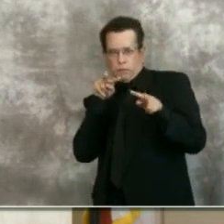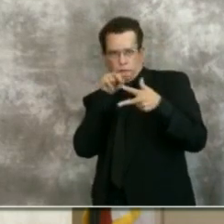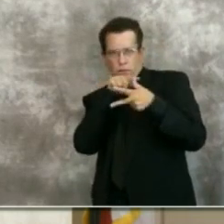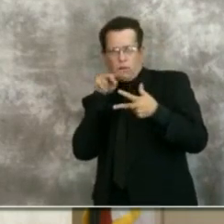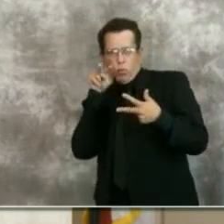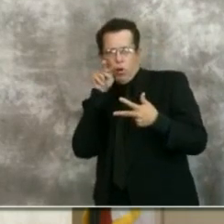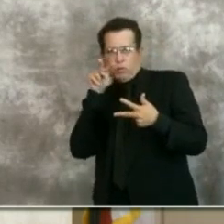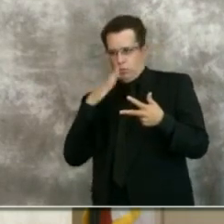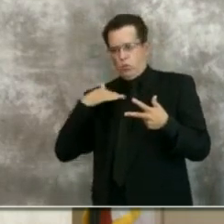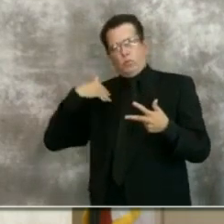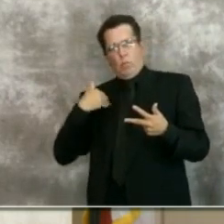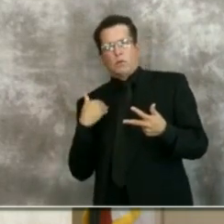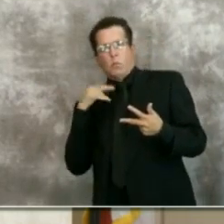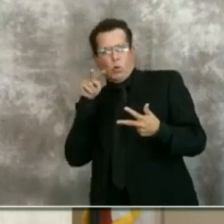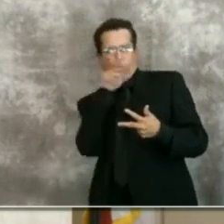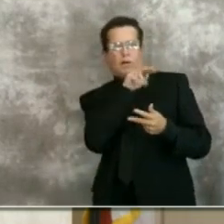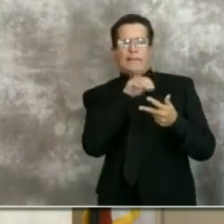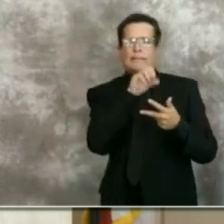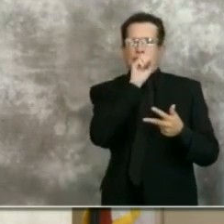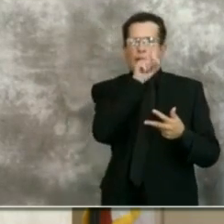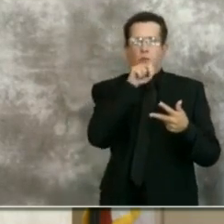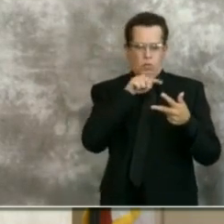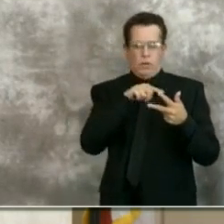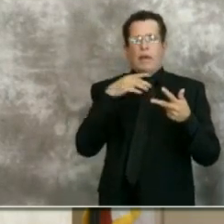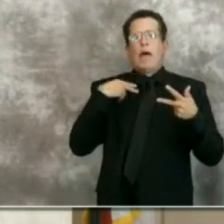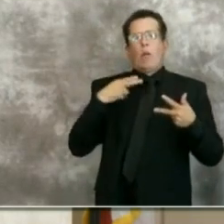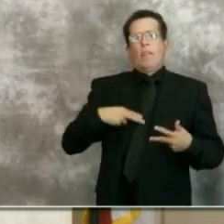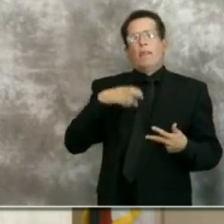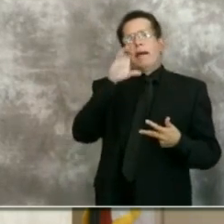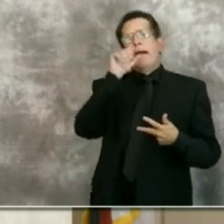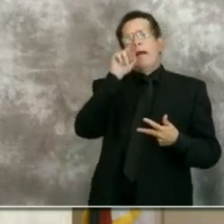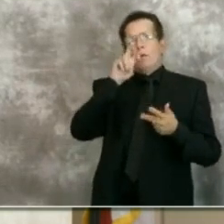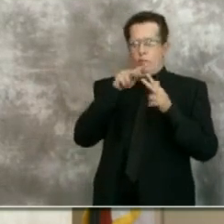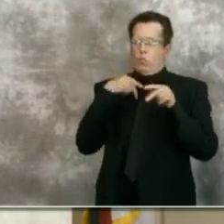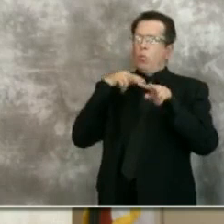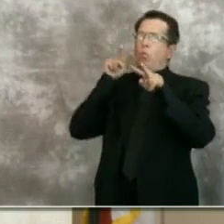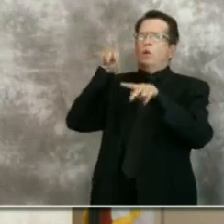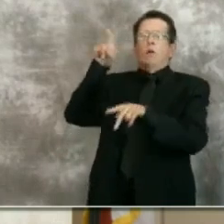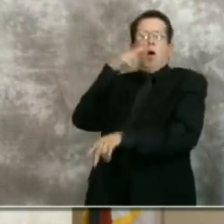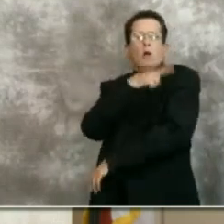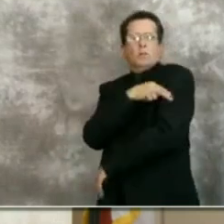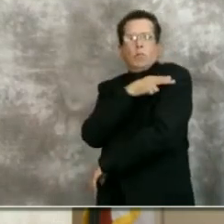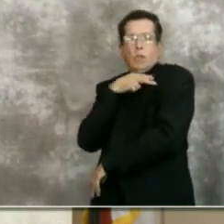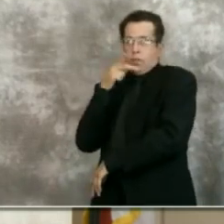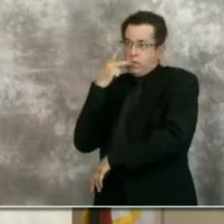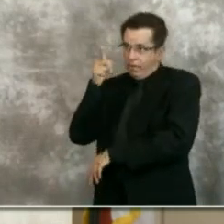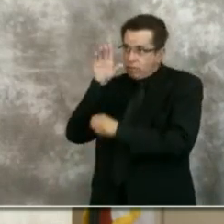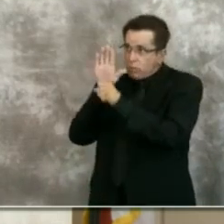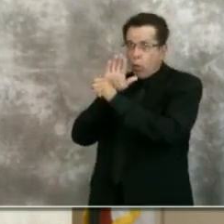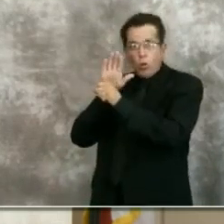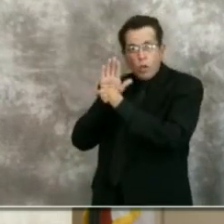INTO 3, 3, CATEGORIES. THE EPIDEMIOLOGICAL TRIGGERS WHICH REVOLVE AROUND SURVEILLANCE IN TERMS OF WHAT WE'RE SEEING. IN